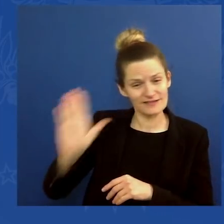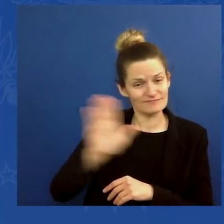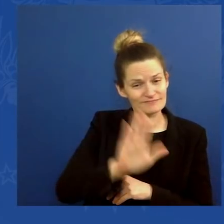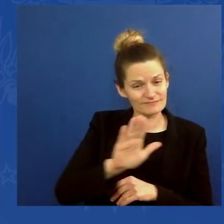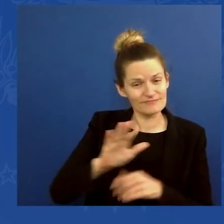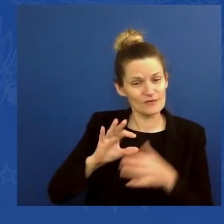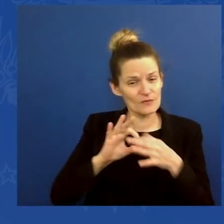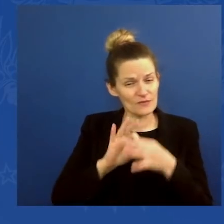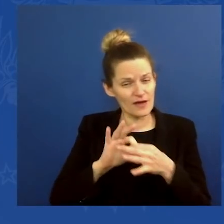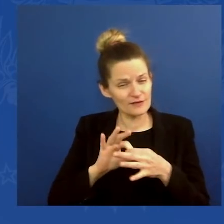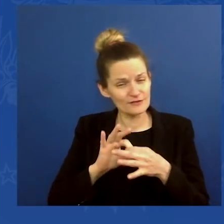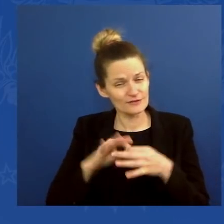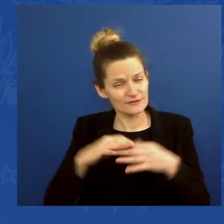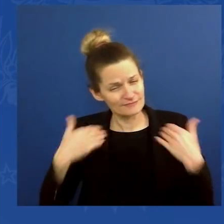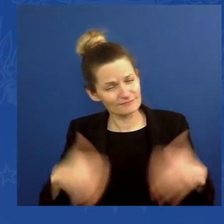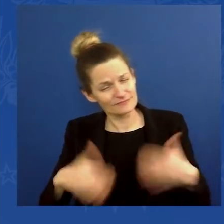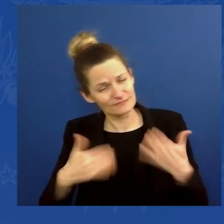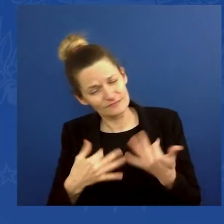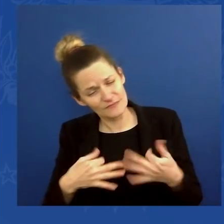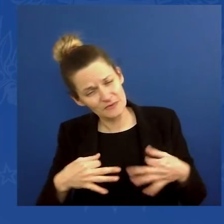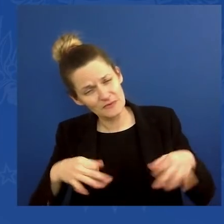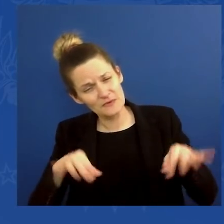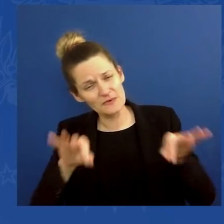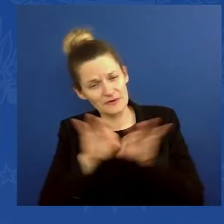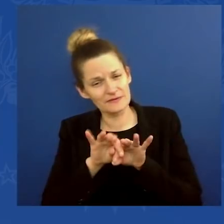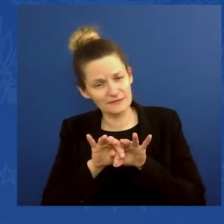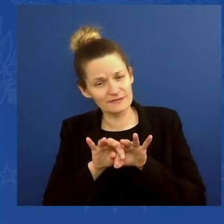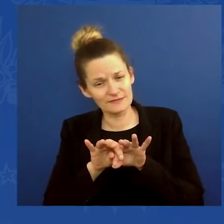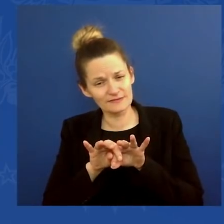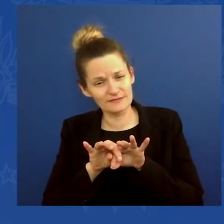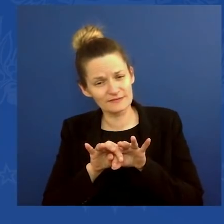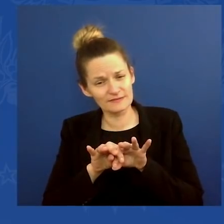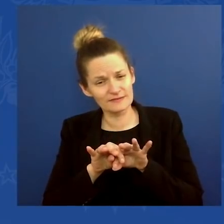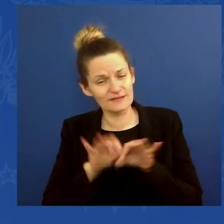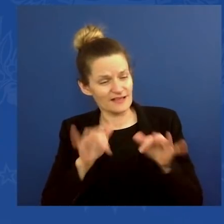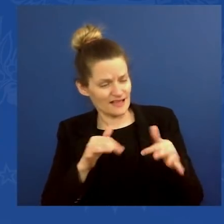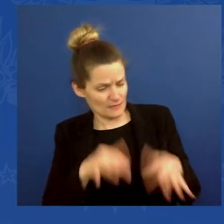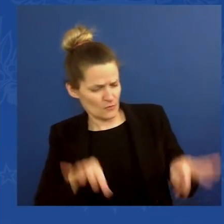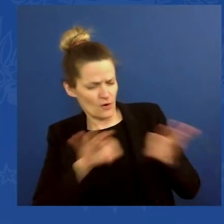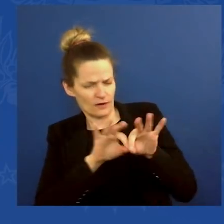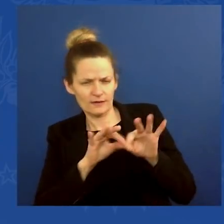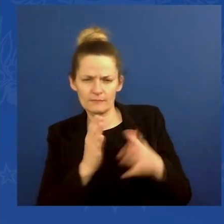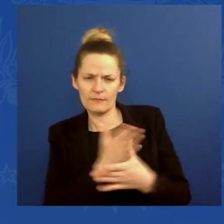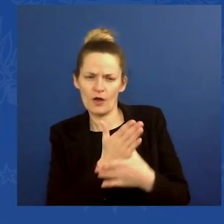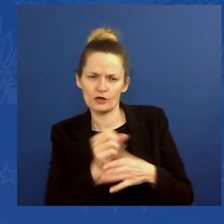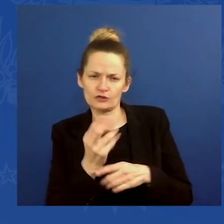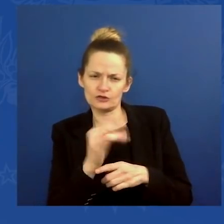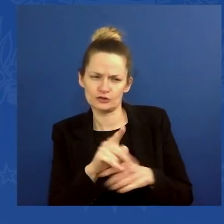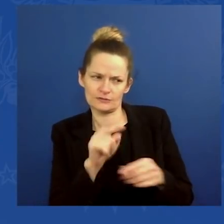is a dynamic and, I think, essential partnership that -- as much as it's ever been.